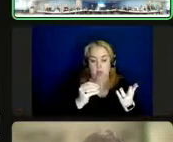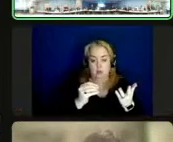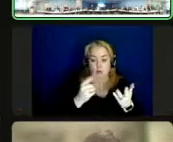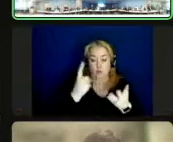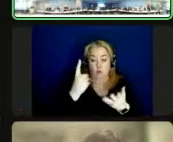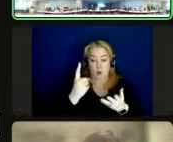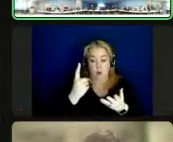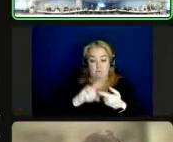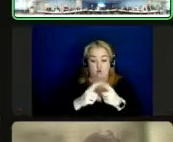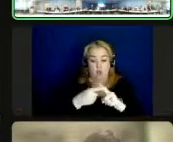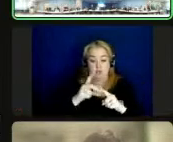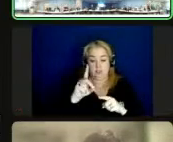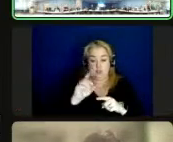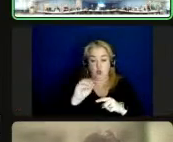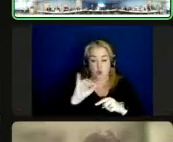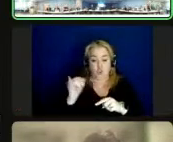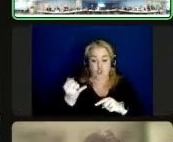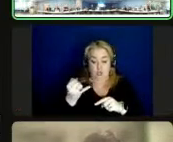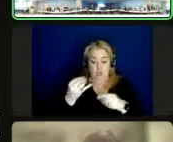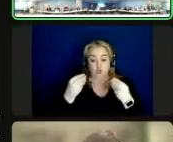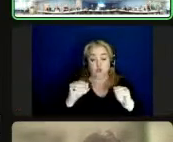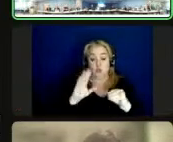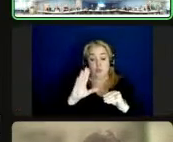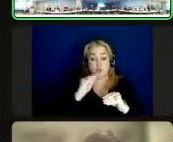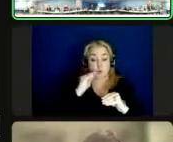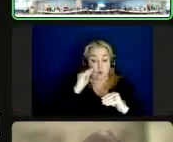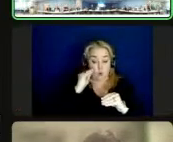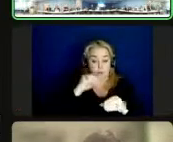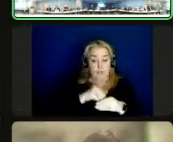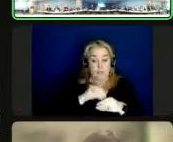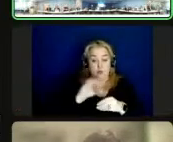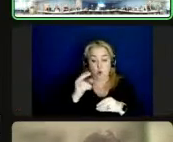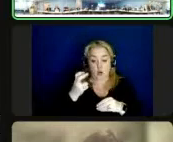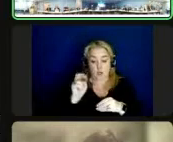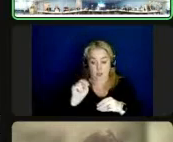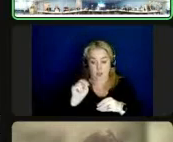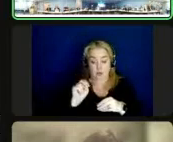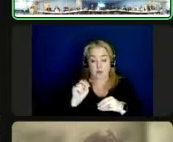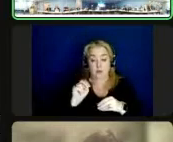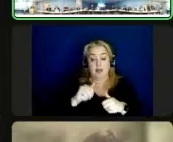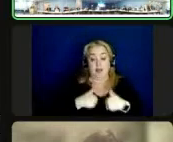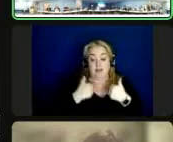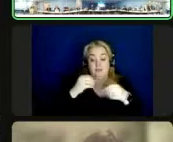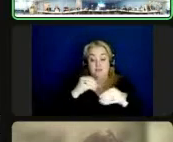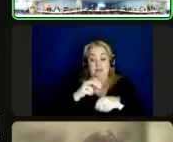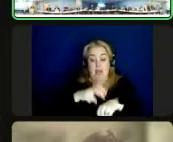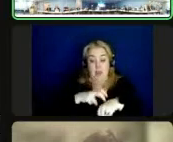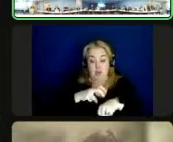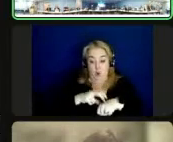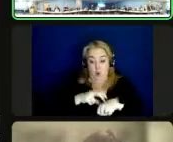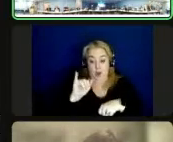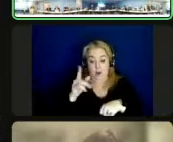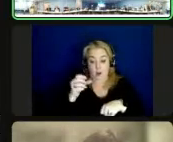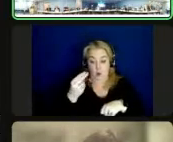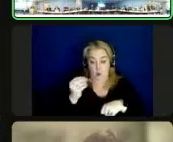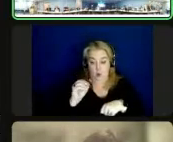REMOTELY FROM LITERALLY ANYWHERE IN THE STATE.